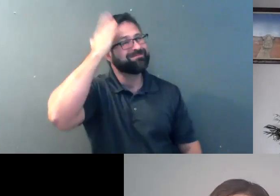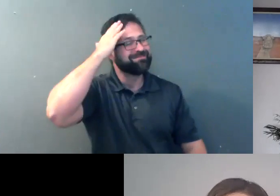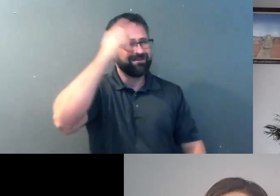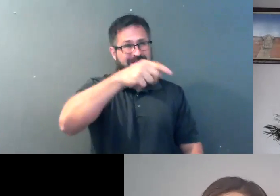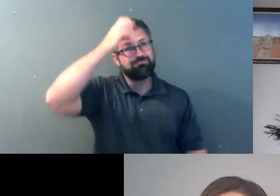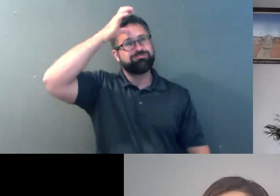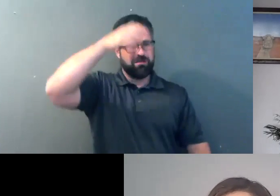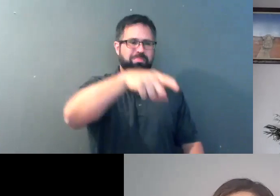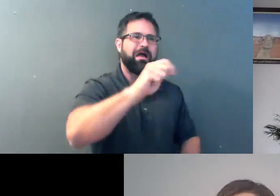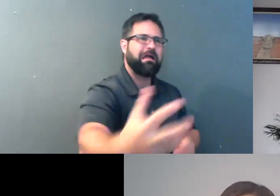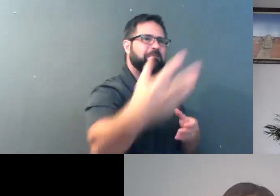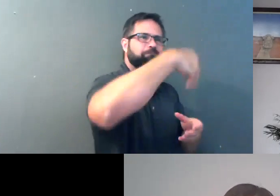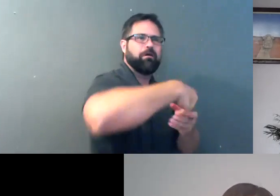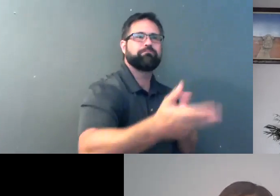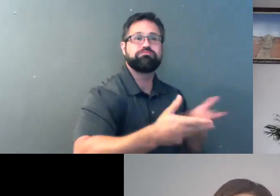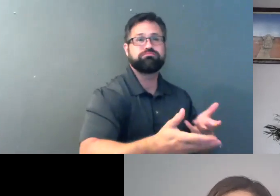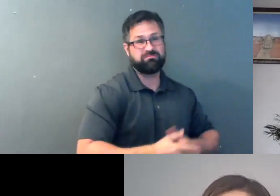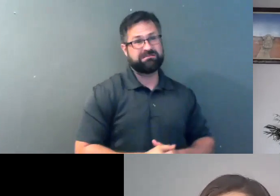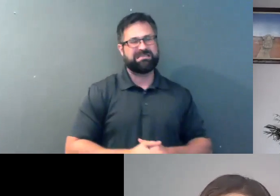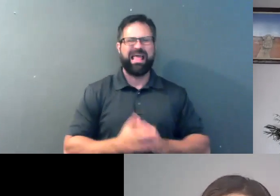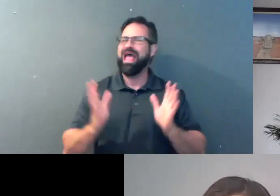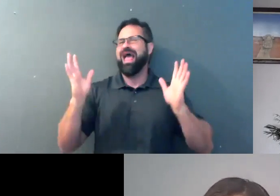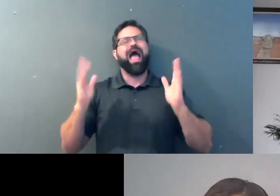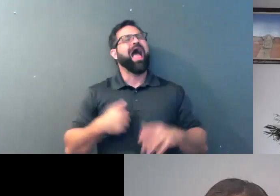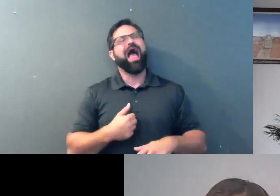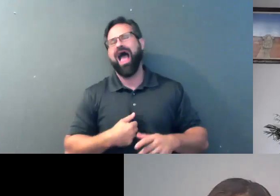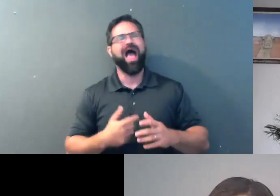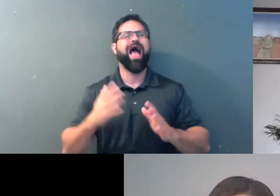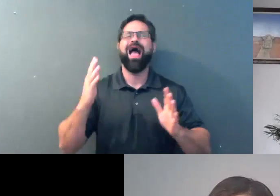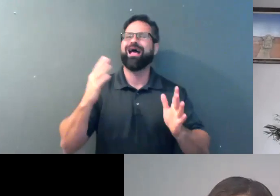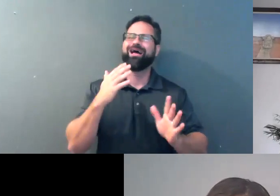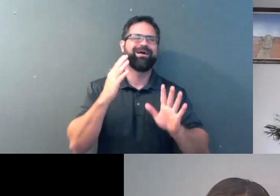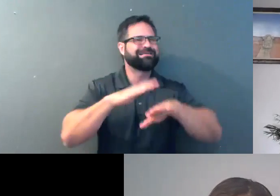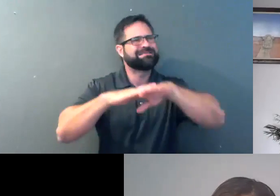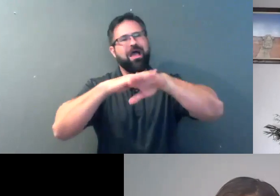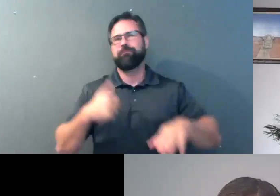to be no no i hope it was some way no it was it was actually very helpful uh to think about i